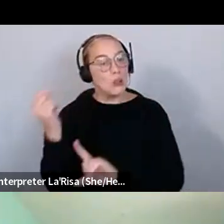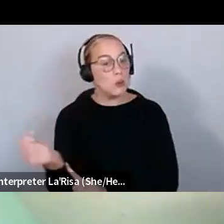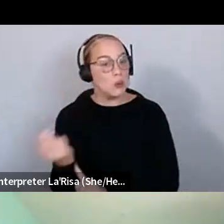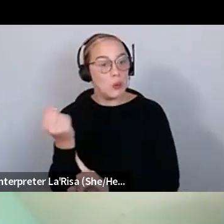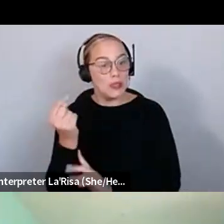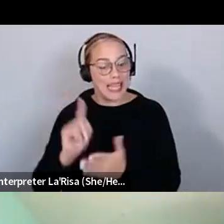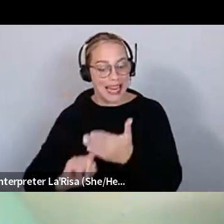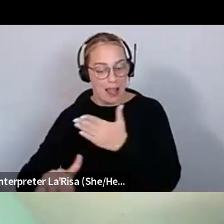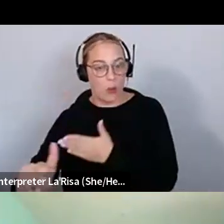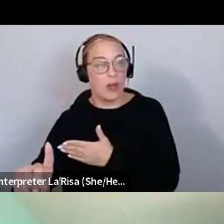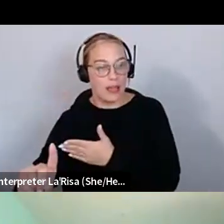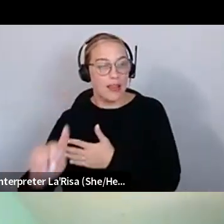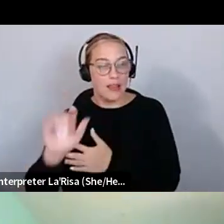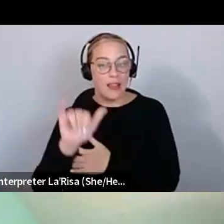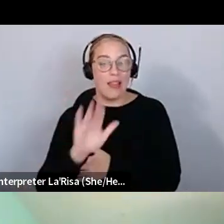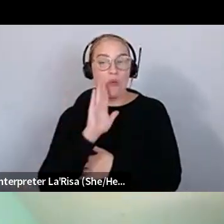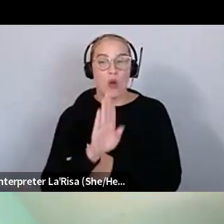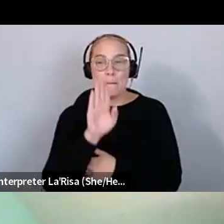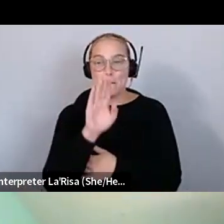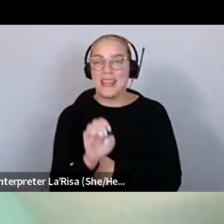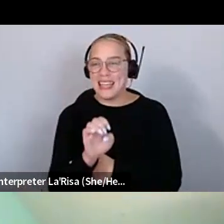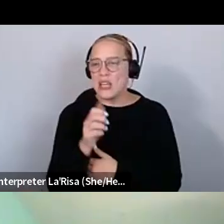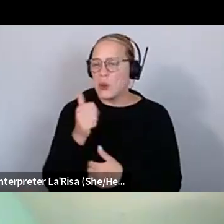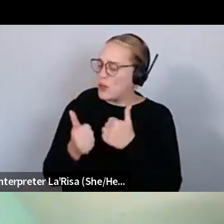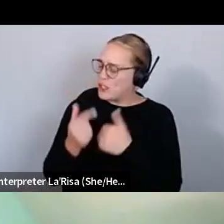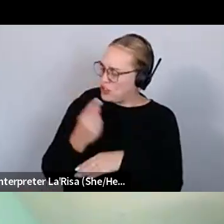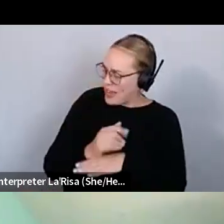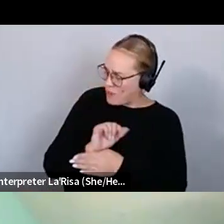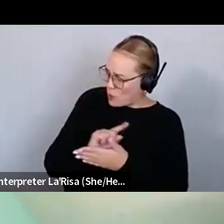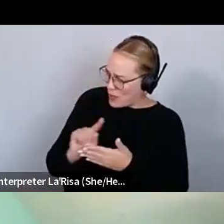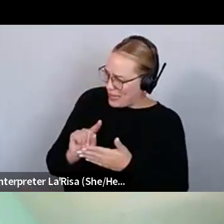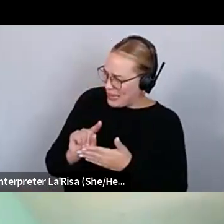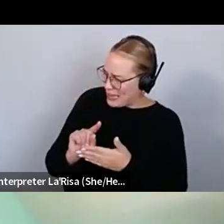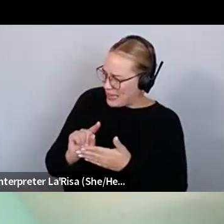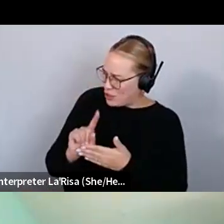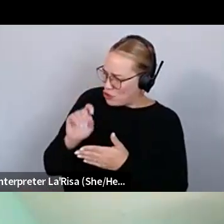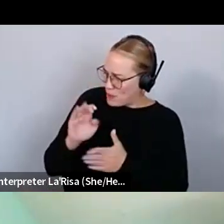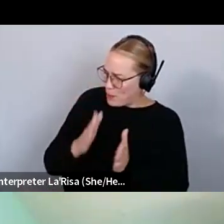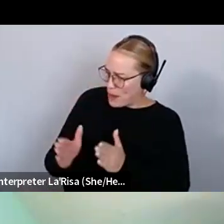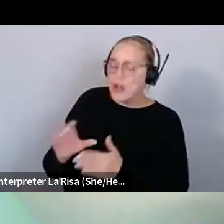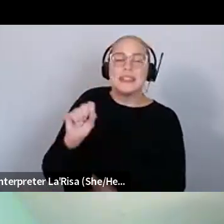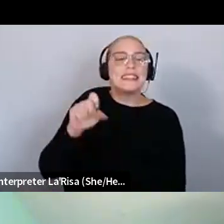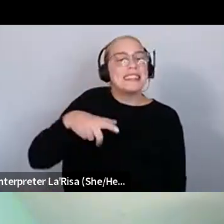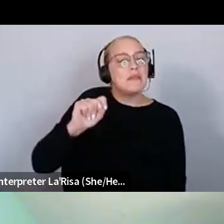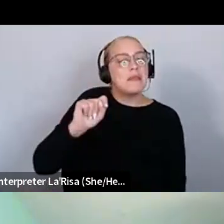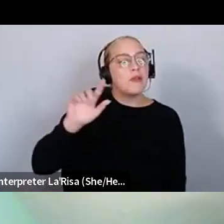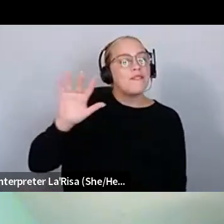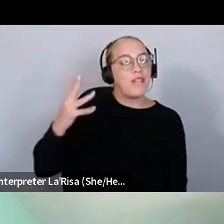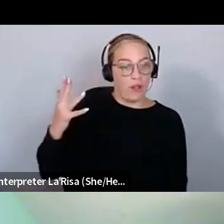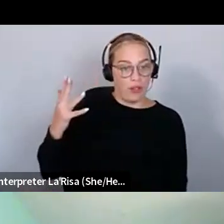Reminder that your journals are due at the start of class time